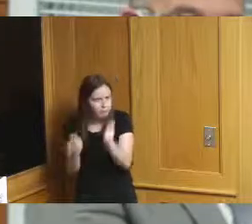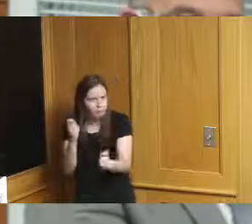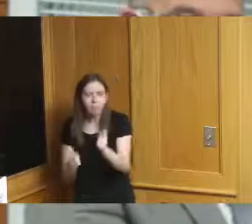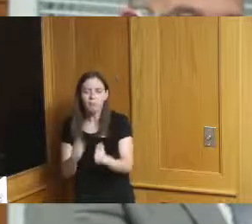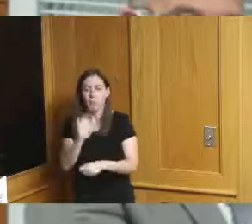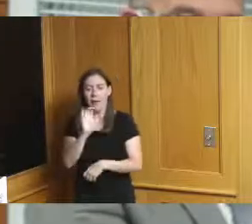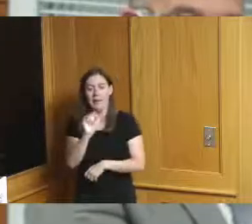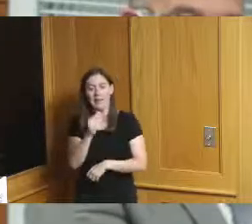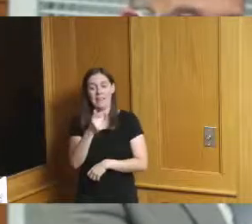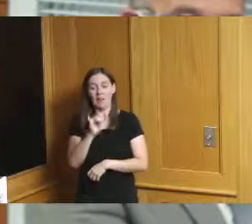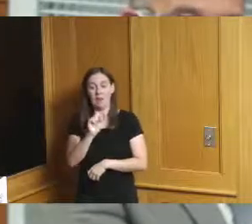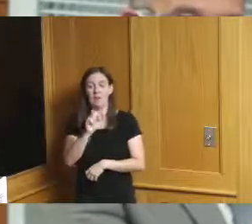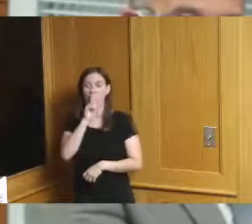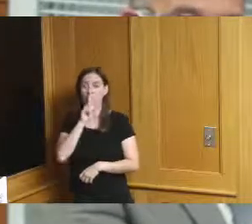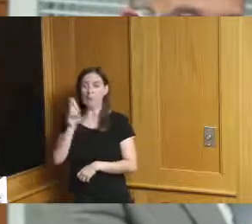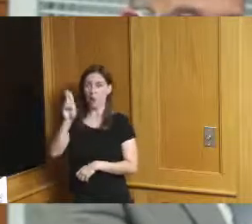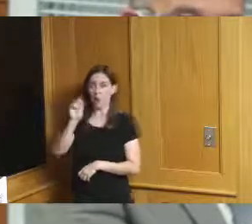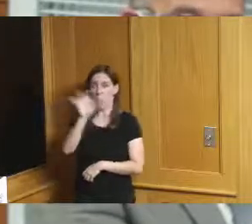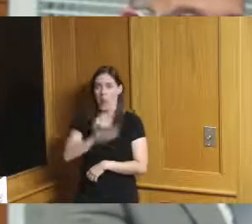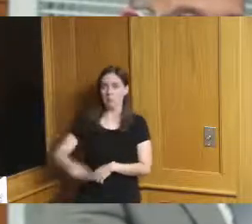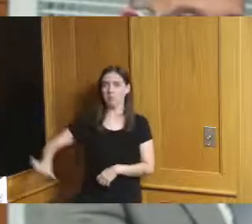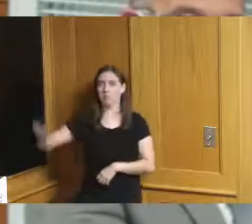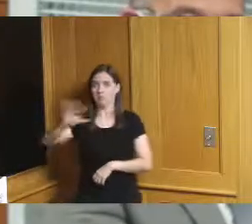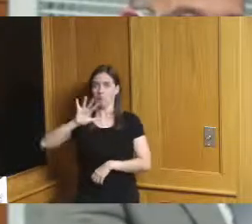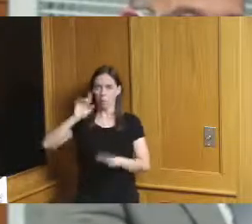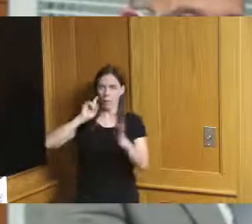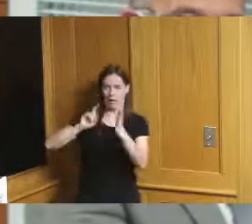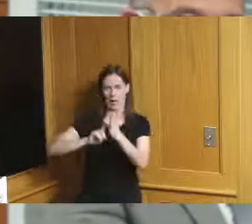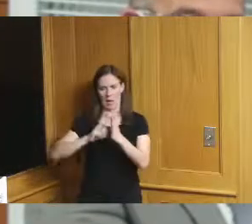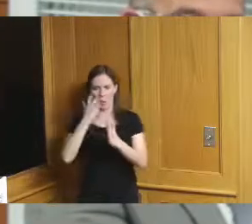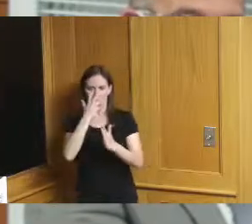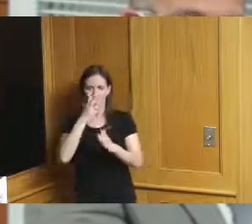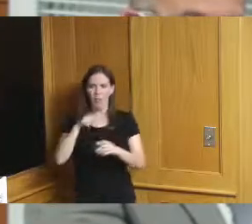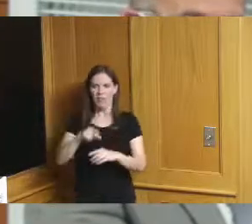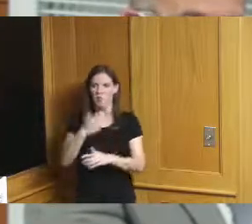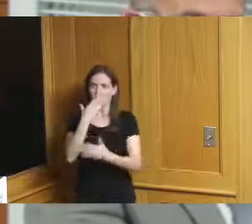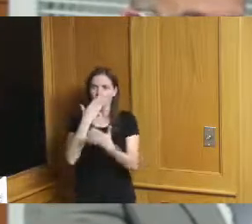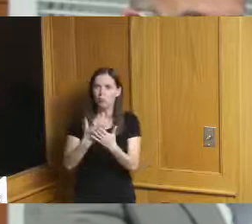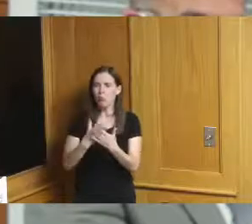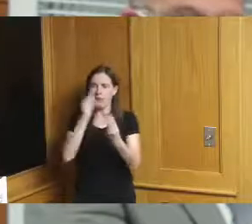recognized for being at the forefront of providing these cutting-edge solutions to so rest assured